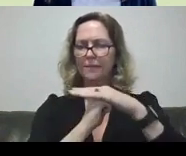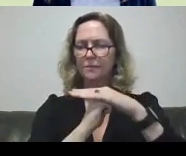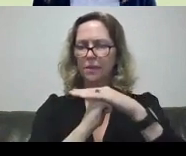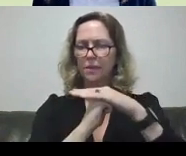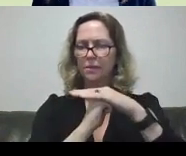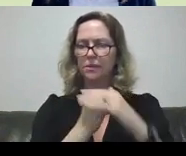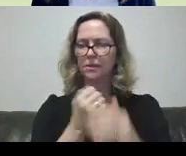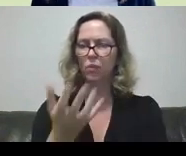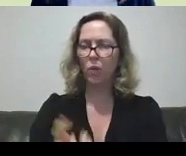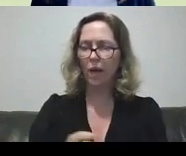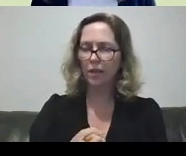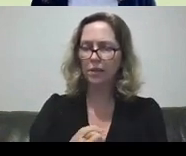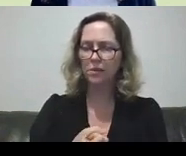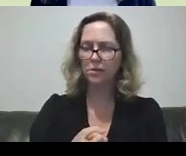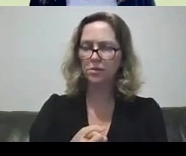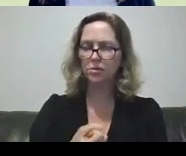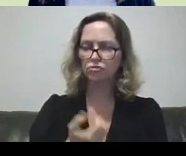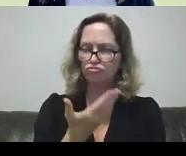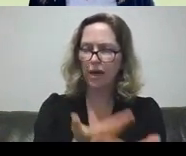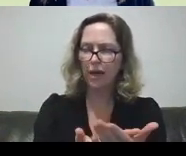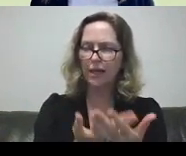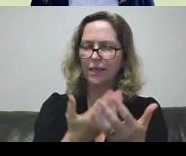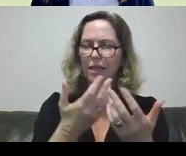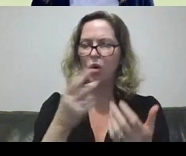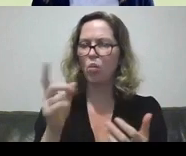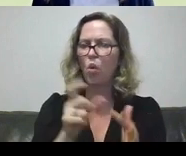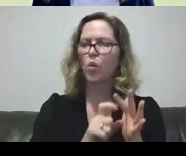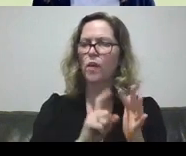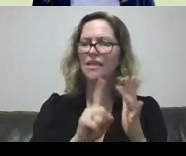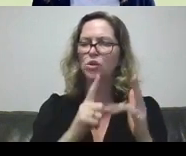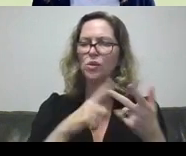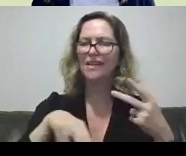backup service if they are off sick so they're the sorts of things that the NDS